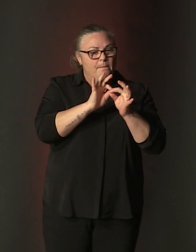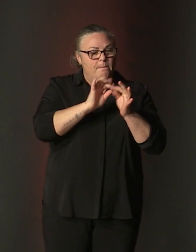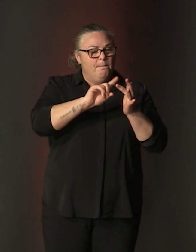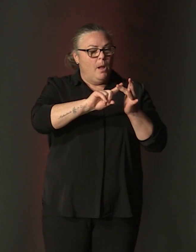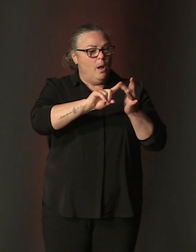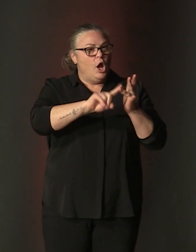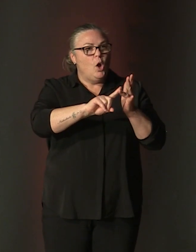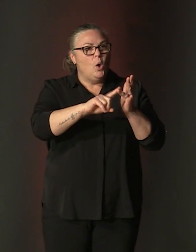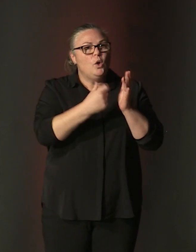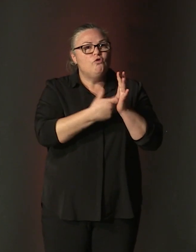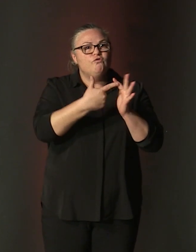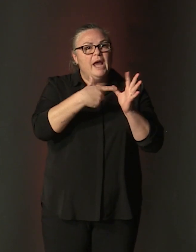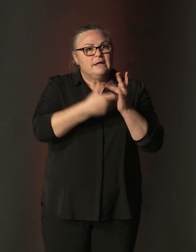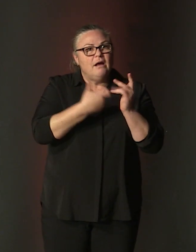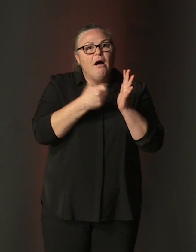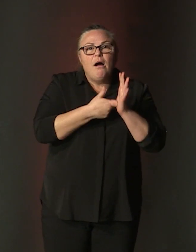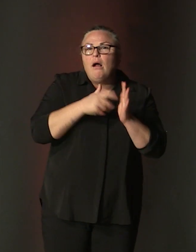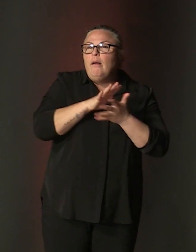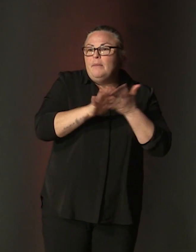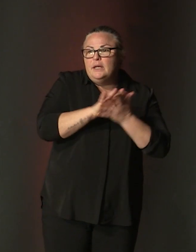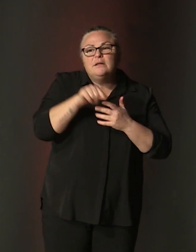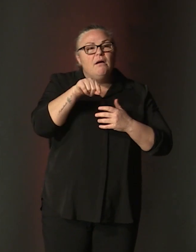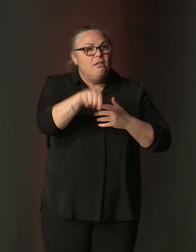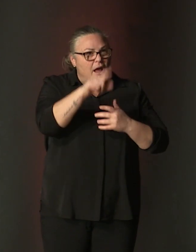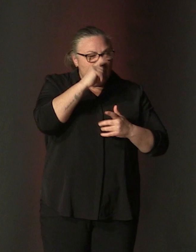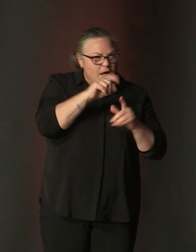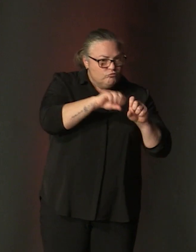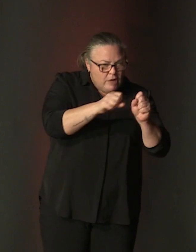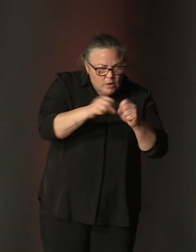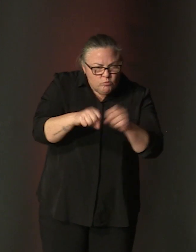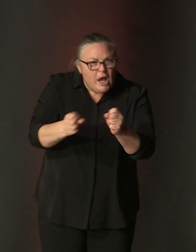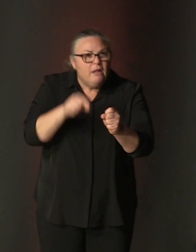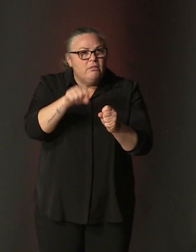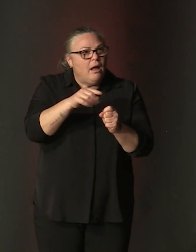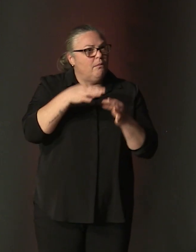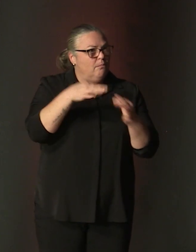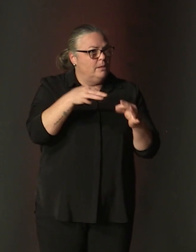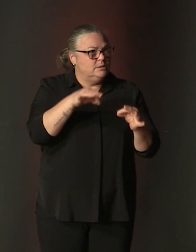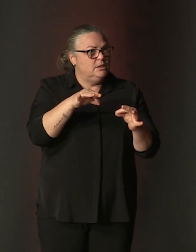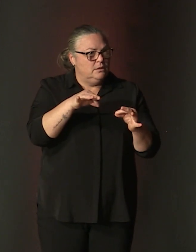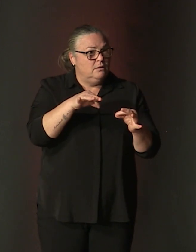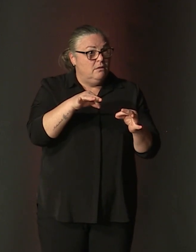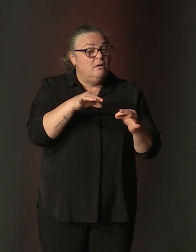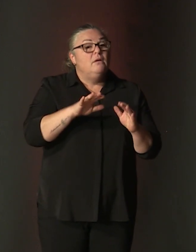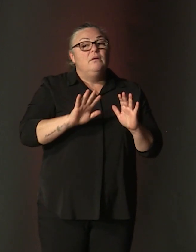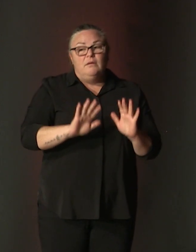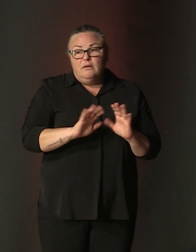so we can break down those long polymers into monomers. And then, we can recover those building blocks